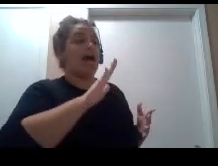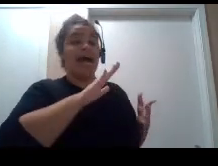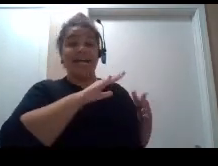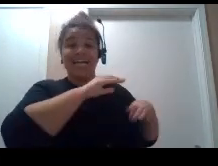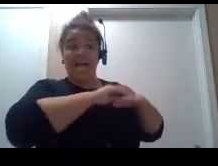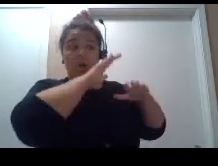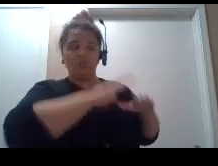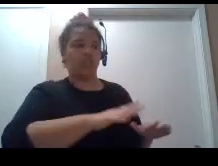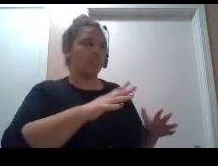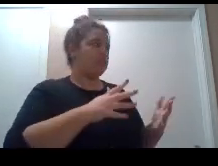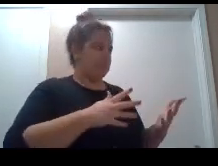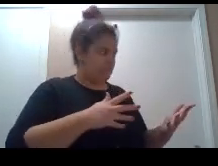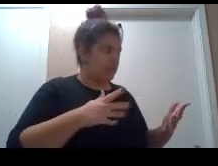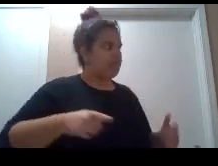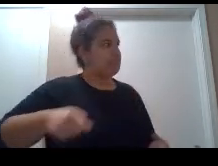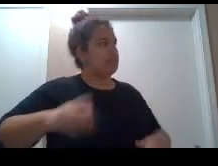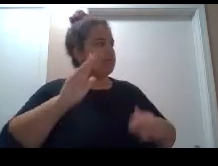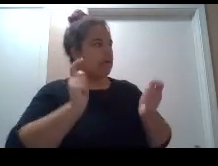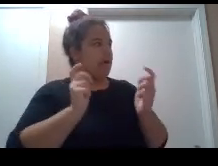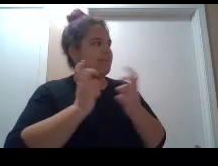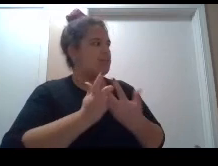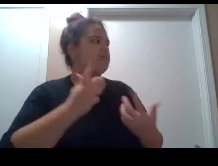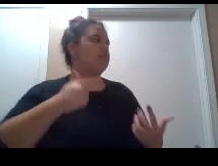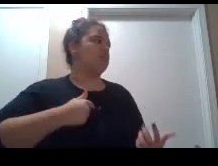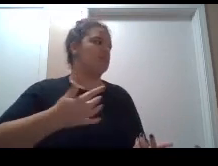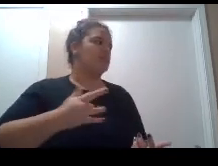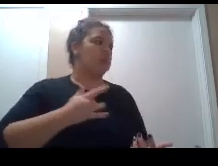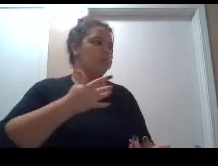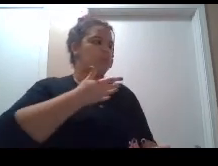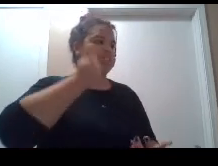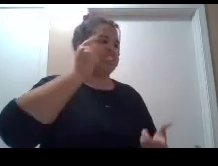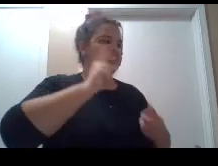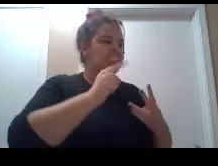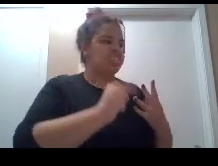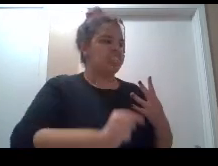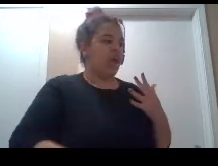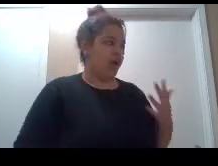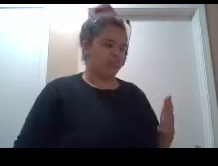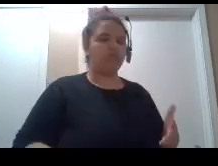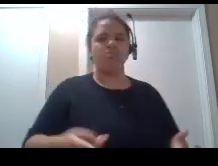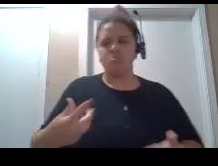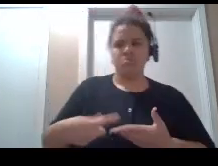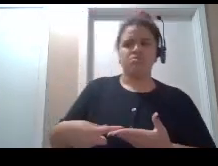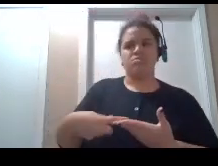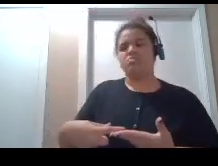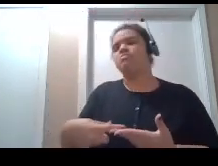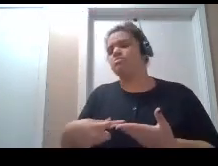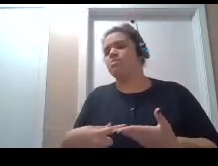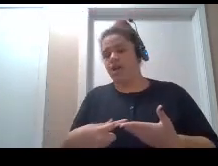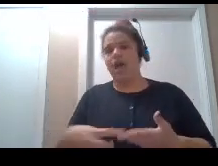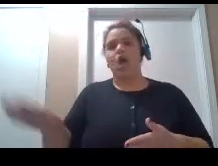An OOD representative will coordinate any accommodations on a case-by-case basis